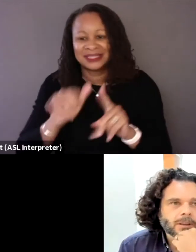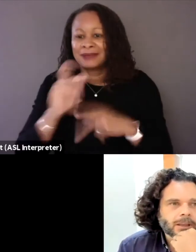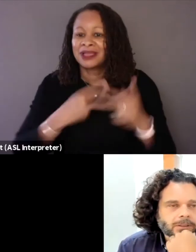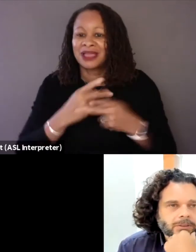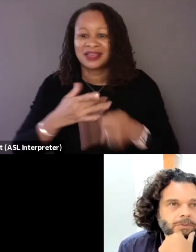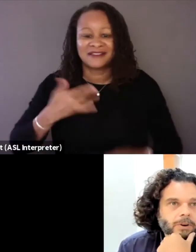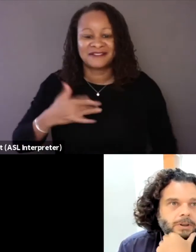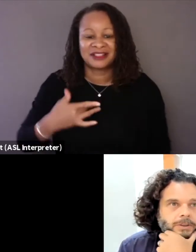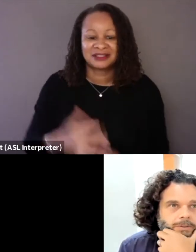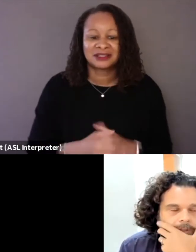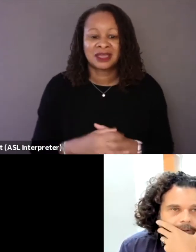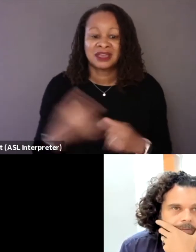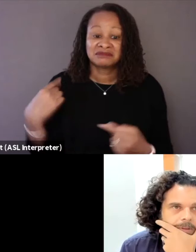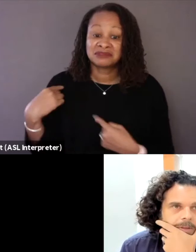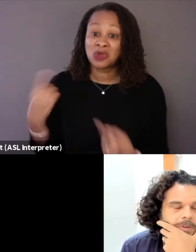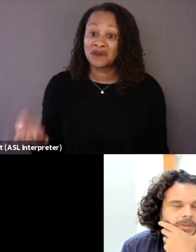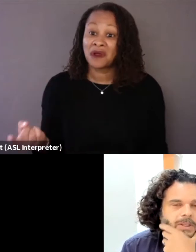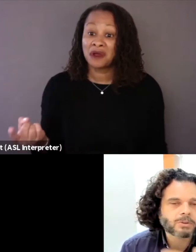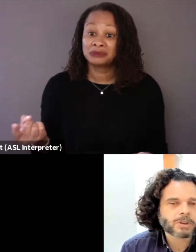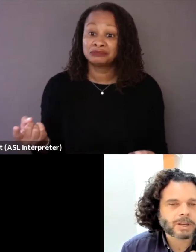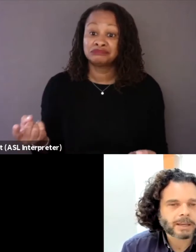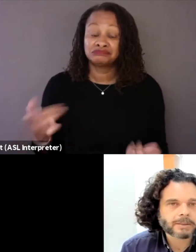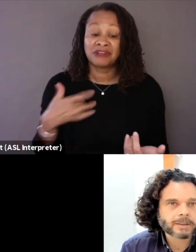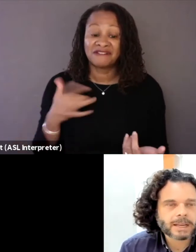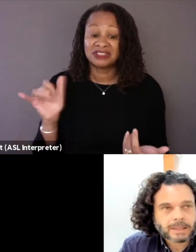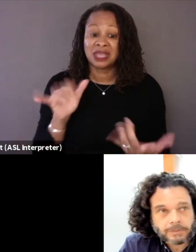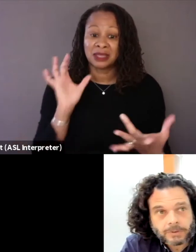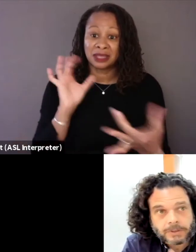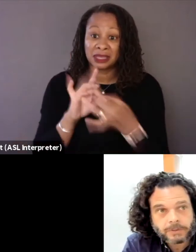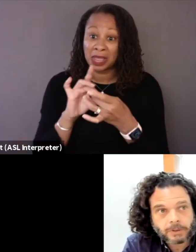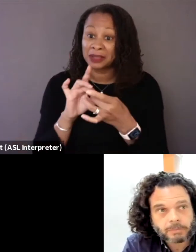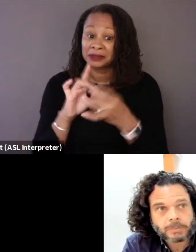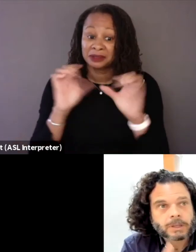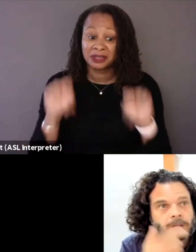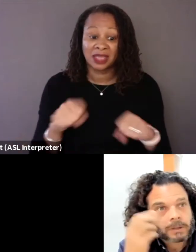And so far it's, it's, it feels like you connect. And I think for this film,